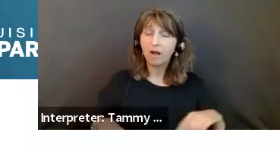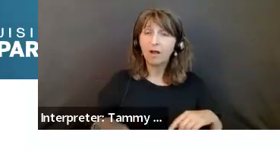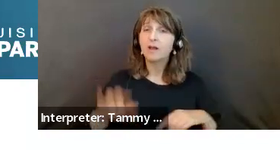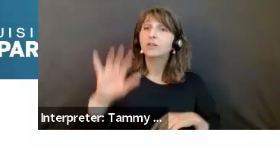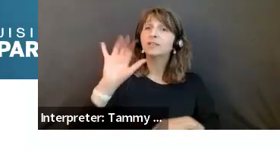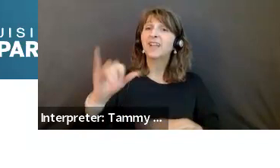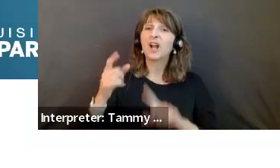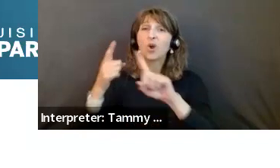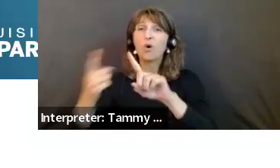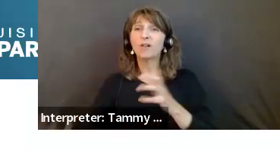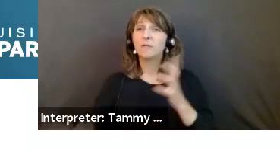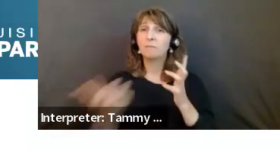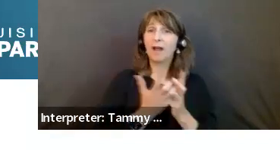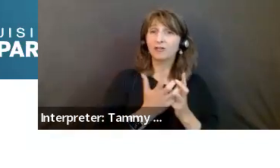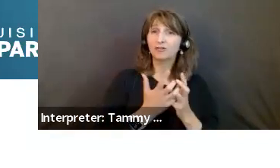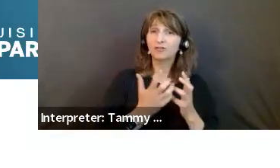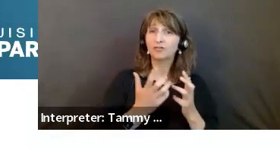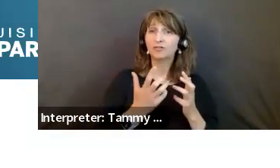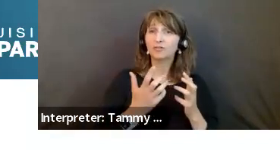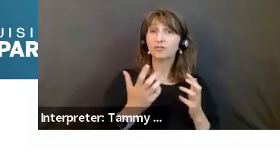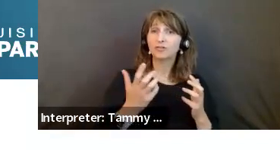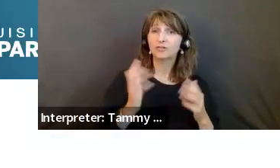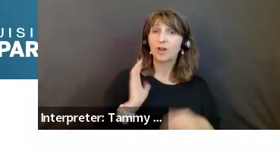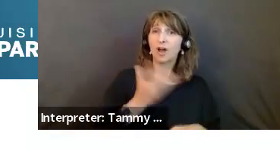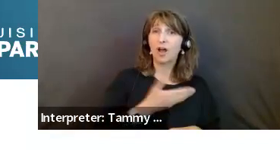Otherwise, no matter how hard we work, it won't improve the goal. And then we started looking at strategies and activities, right?